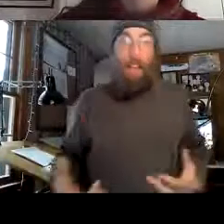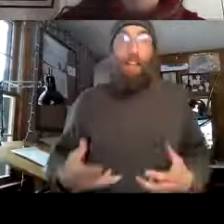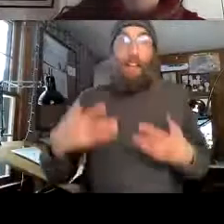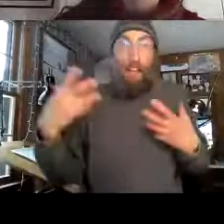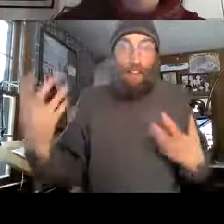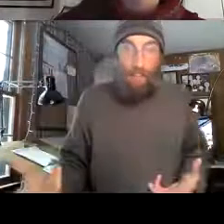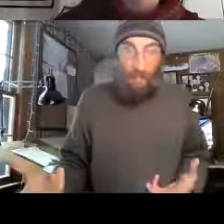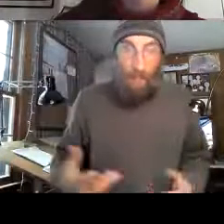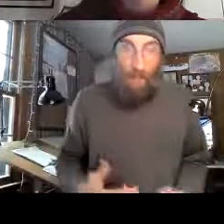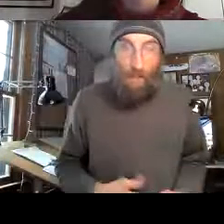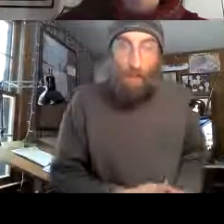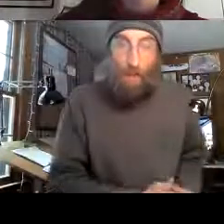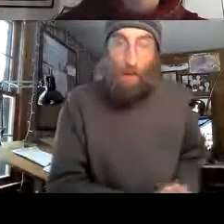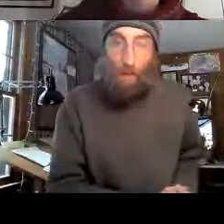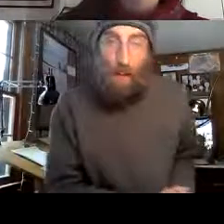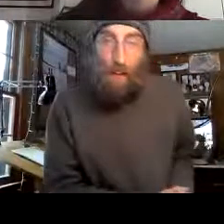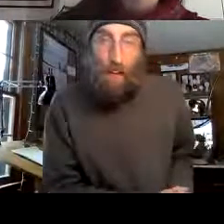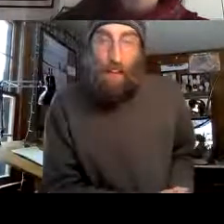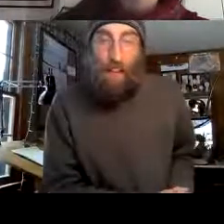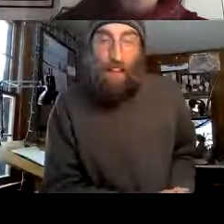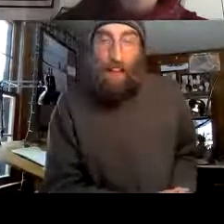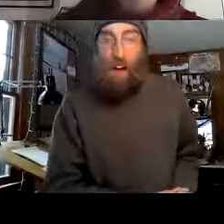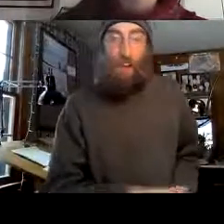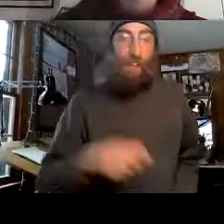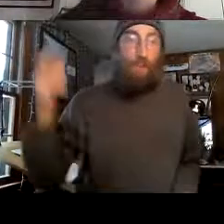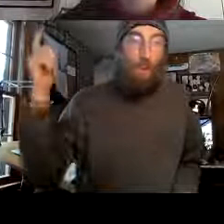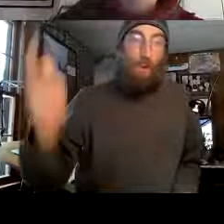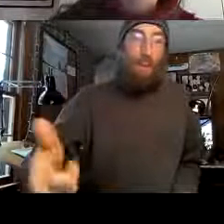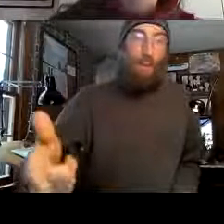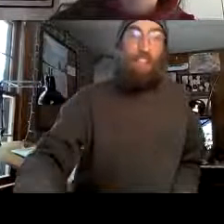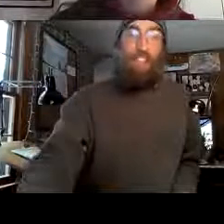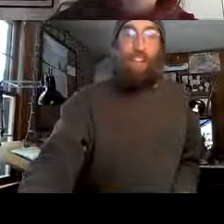uh, system, and that written record, that they are the more earnest set